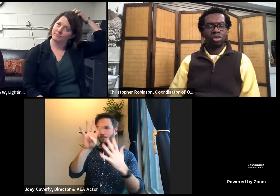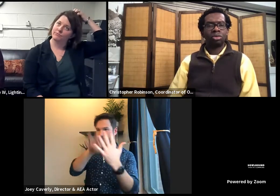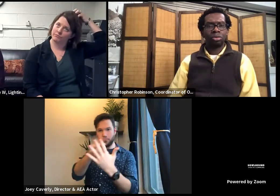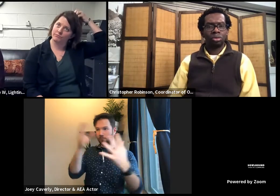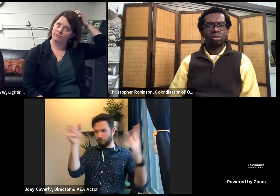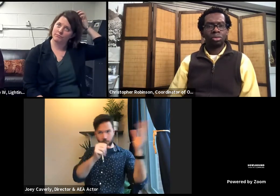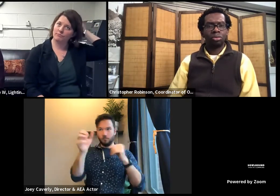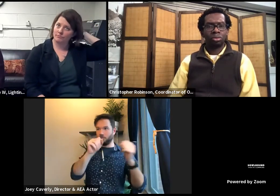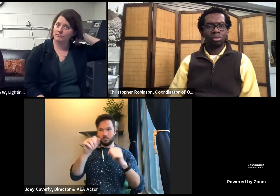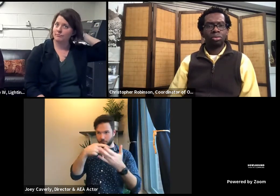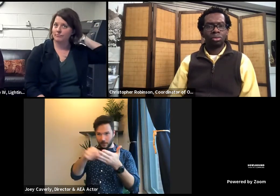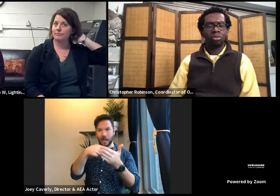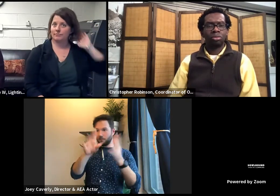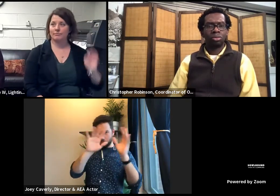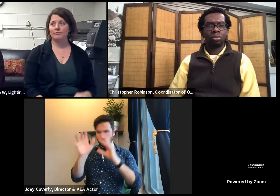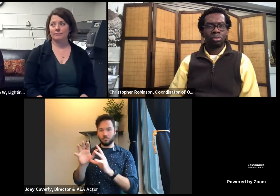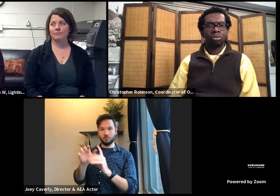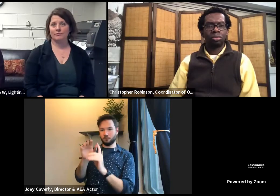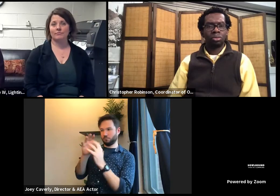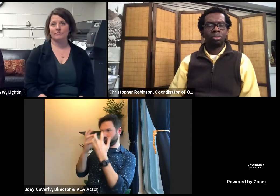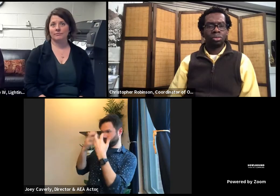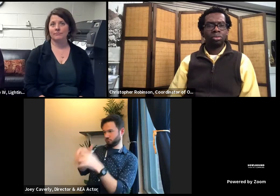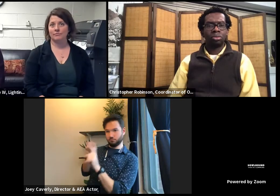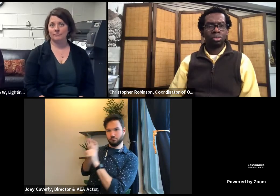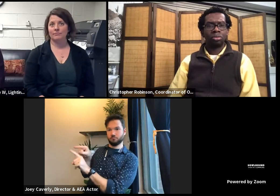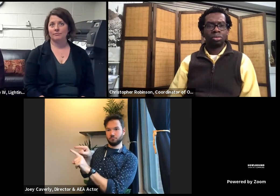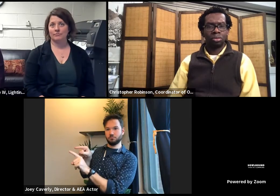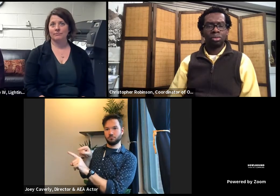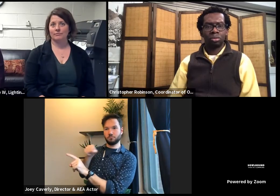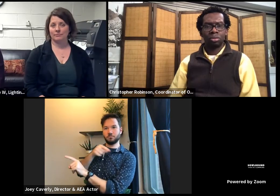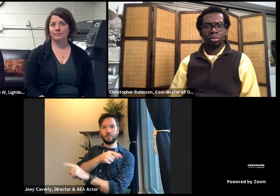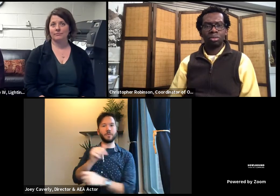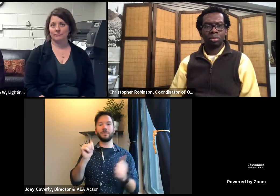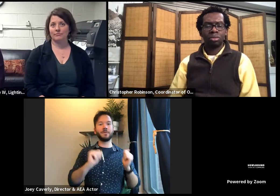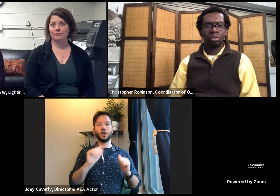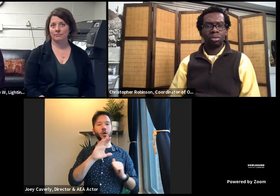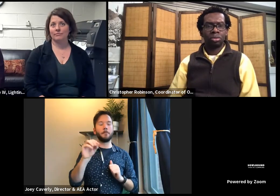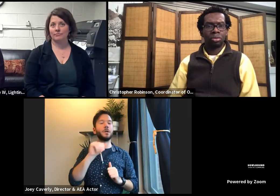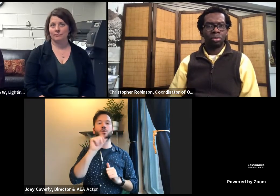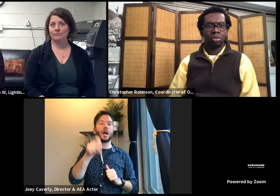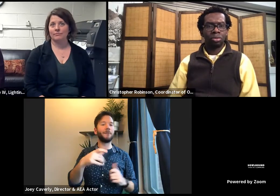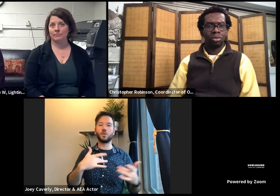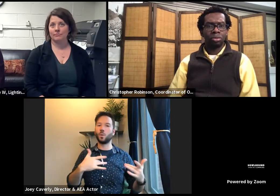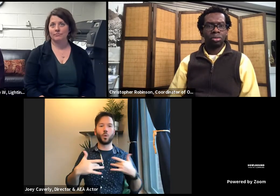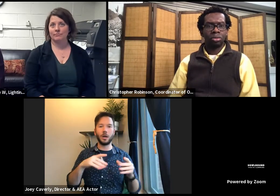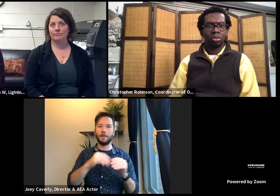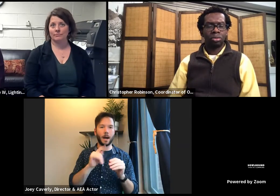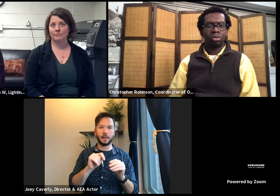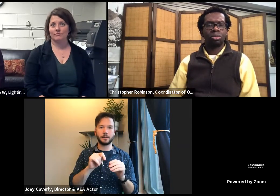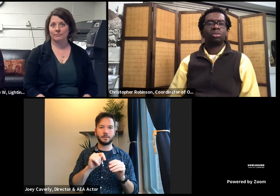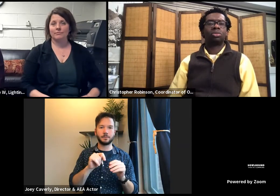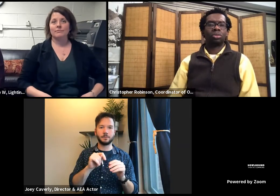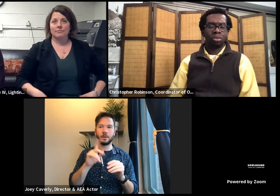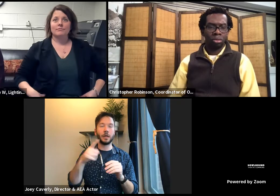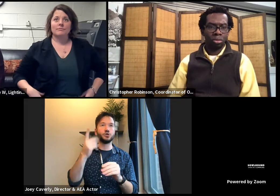The agencies, that is what they do. They have their own schedule, there's intake care of that madness